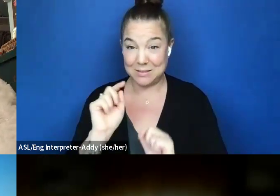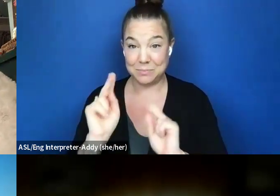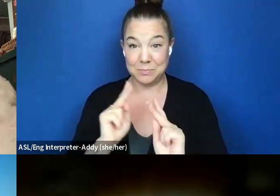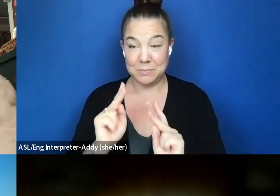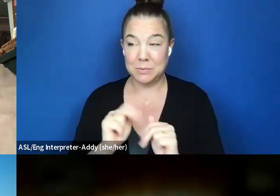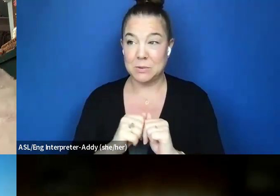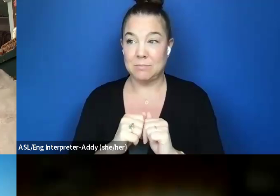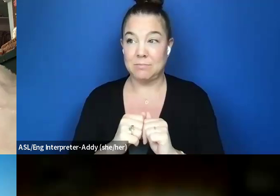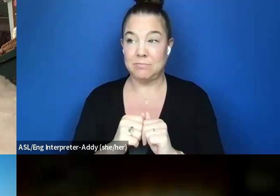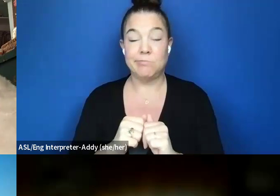Brooke Wilson (she/her): at the Capitol